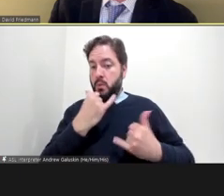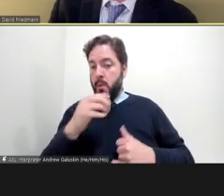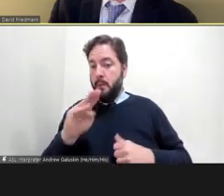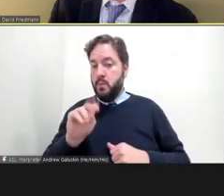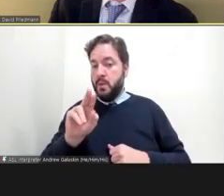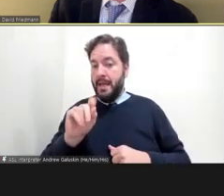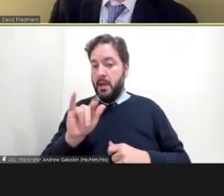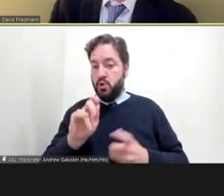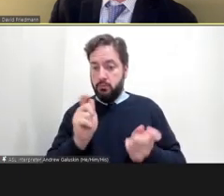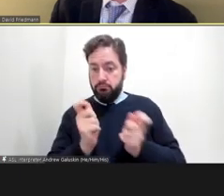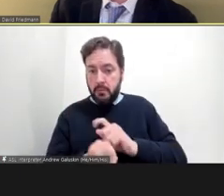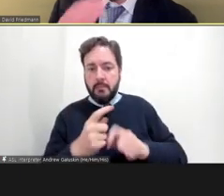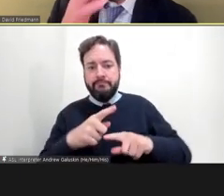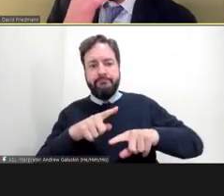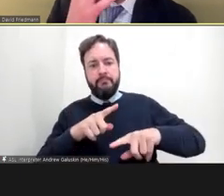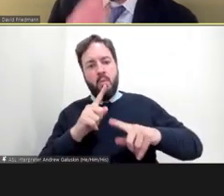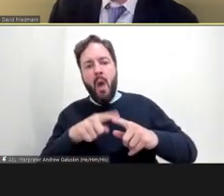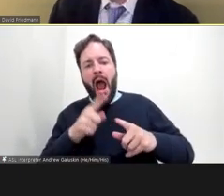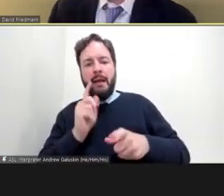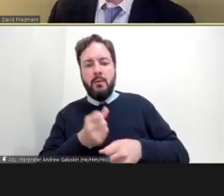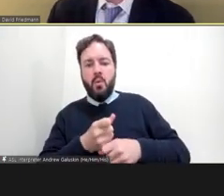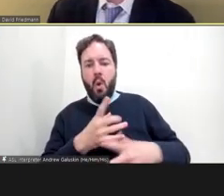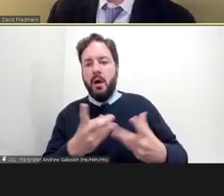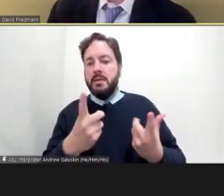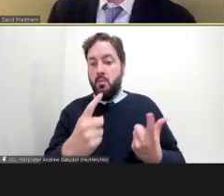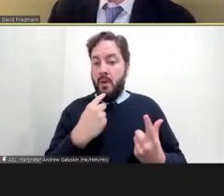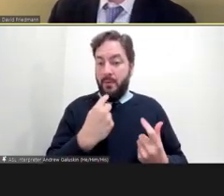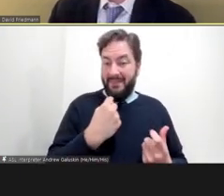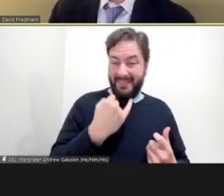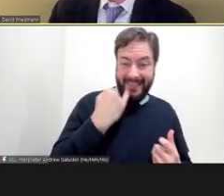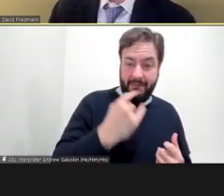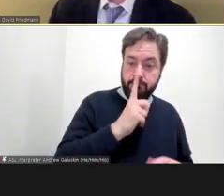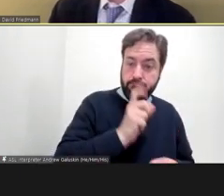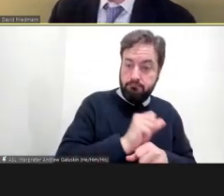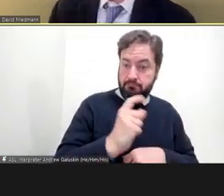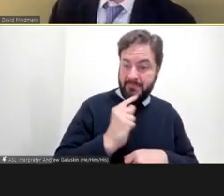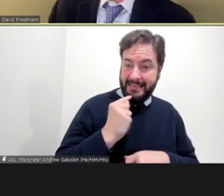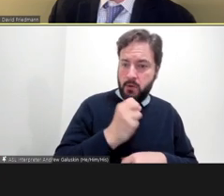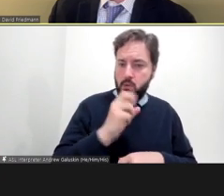cases with profound hearing loss -- there may be less of the protein being produced.